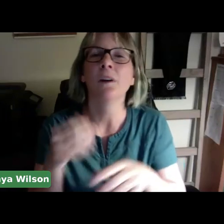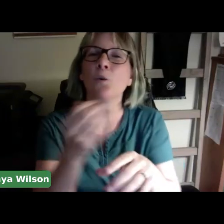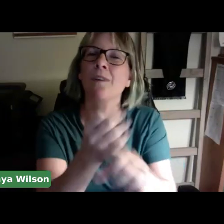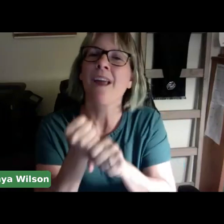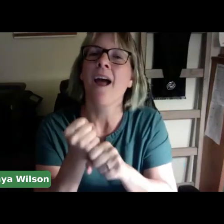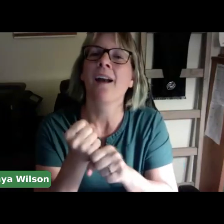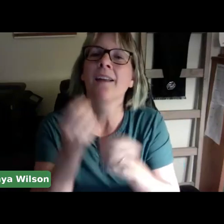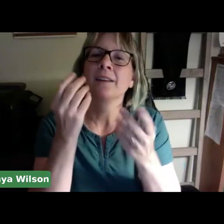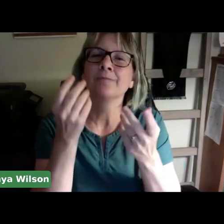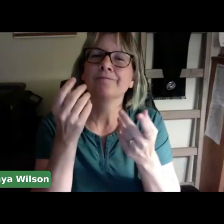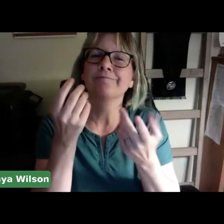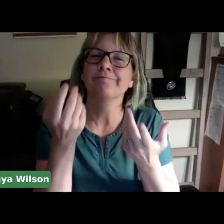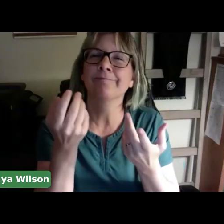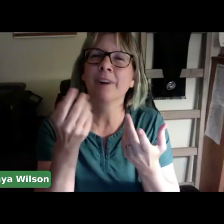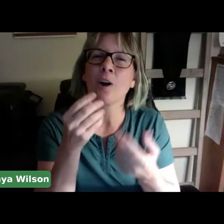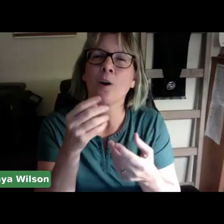with your local deaf community.